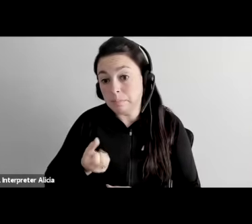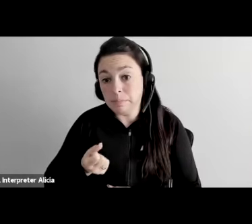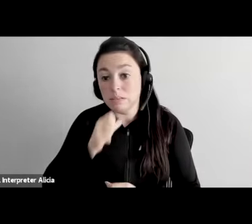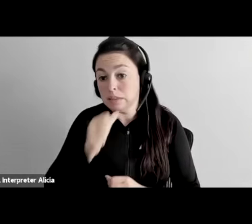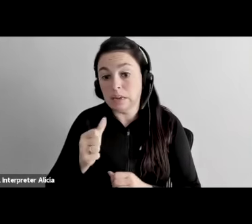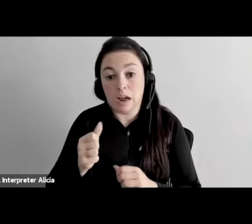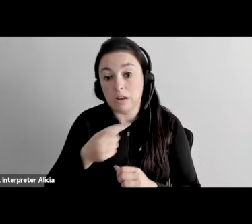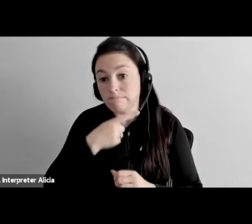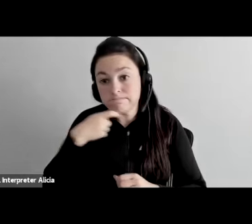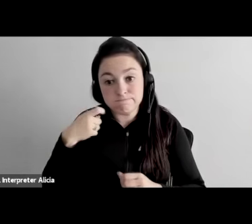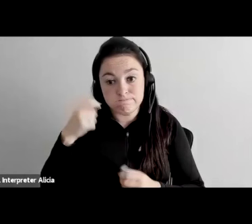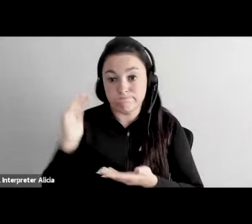Next slide.